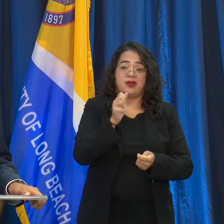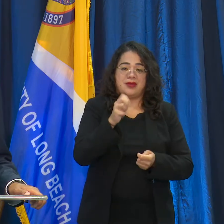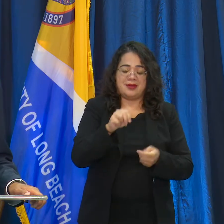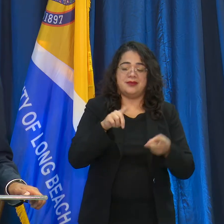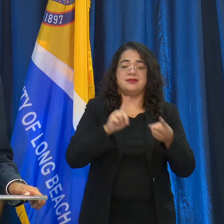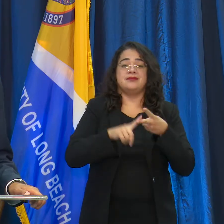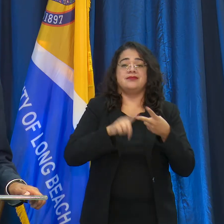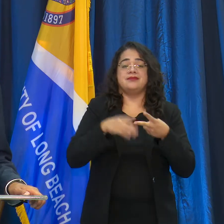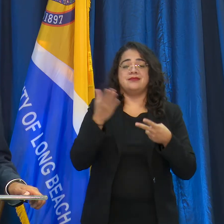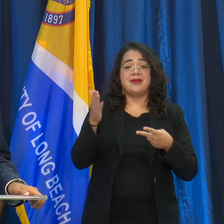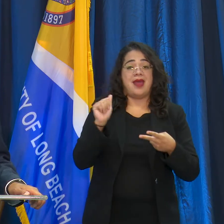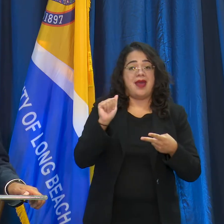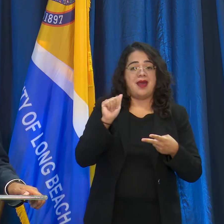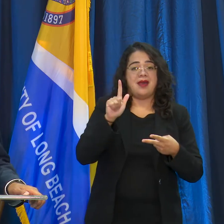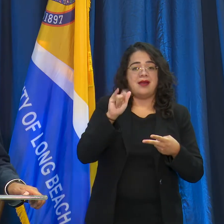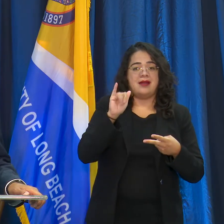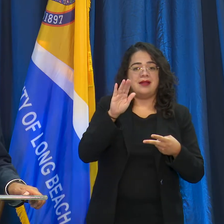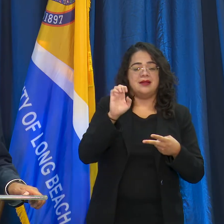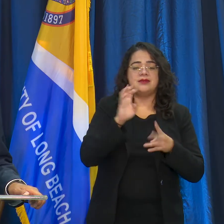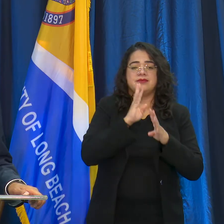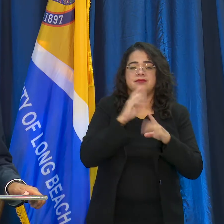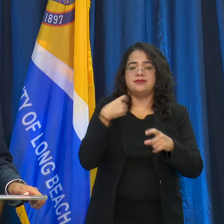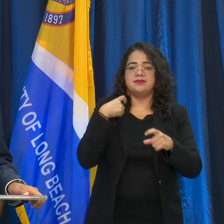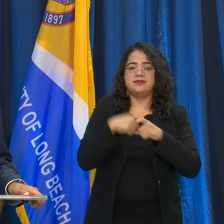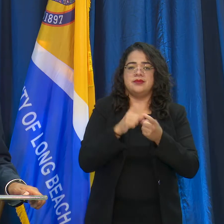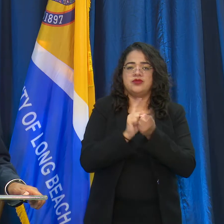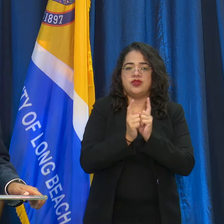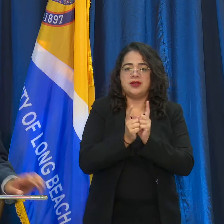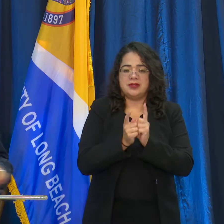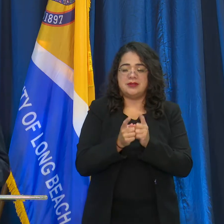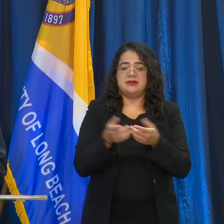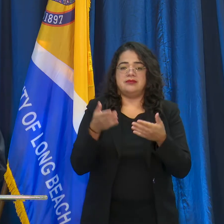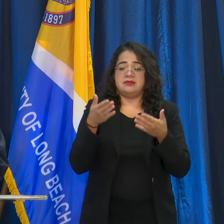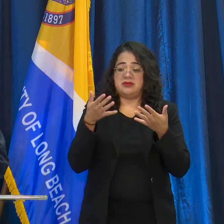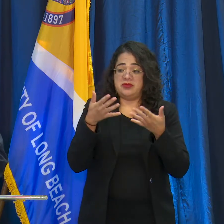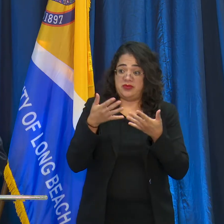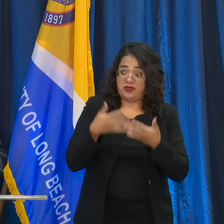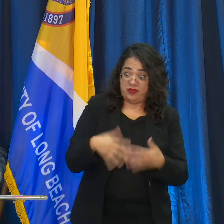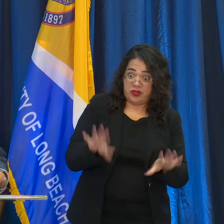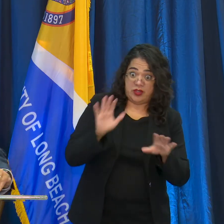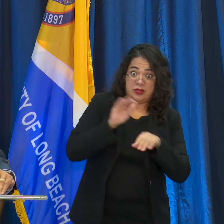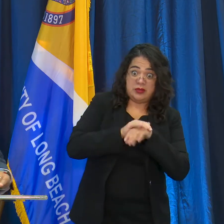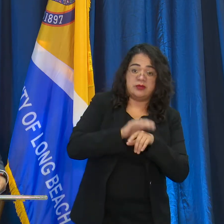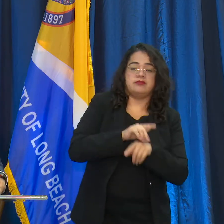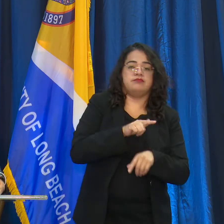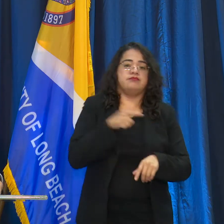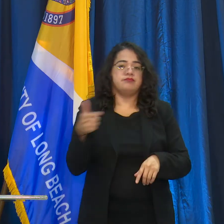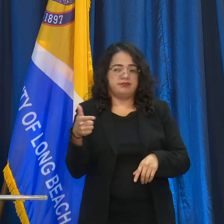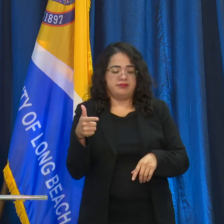at the end, once we've answered some questions. So I want to start on a on a personal note and I think